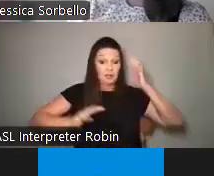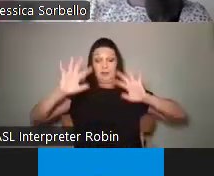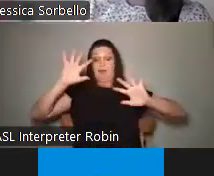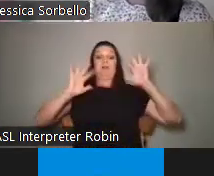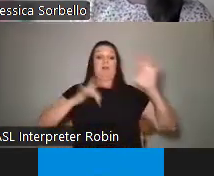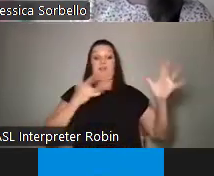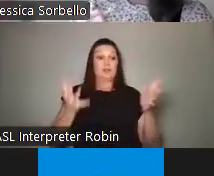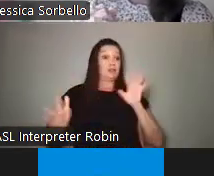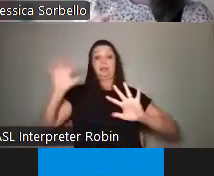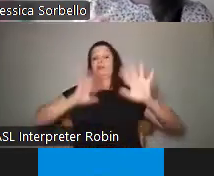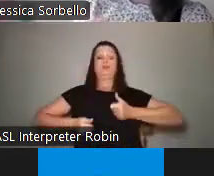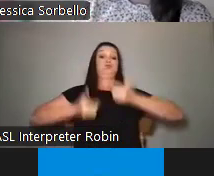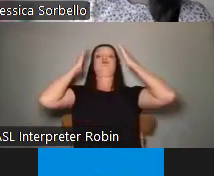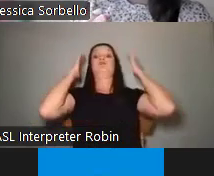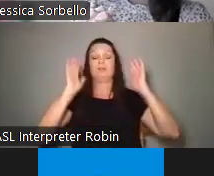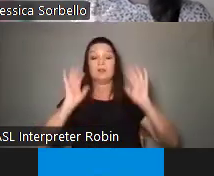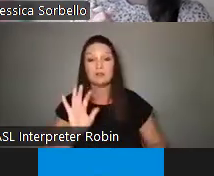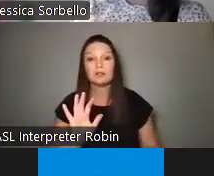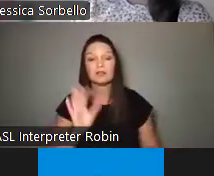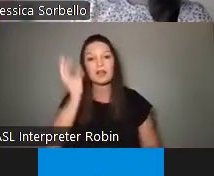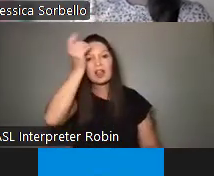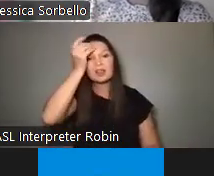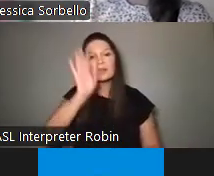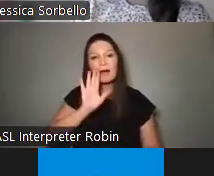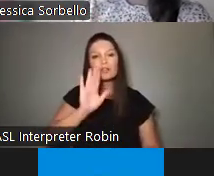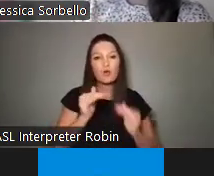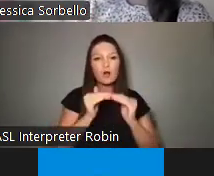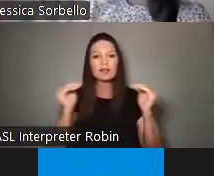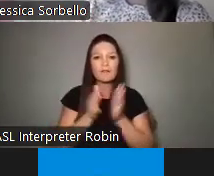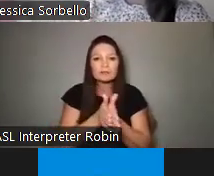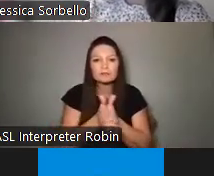from an average day to that worse day. Okay? How hard is